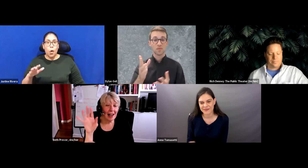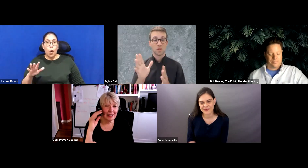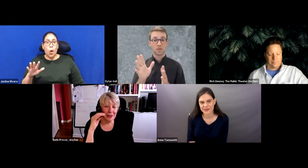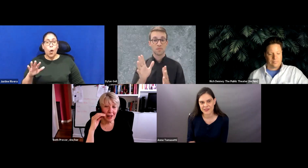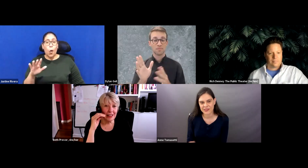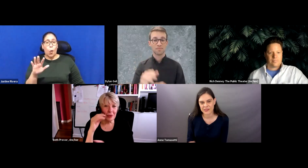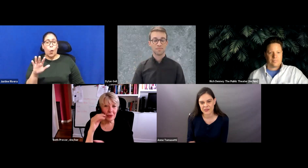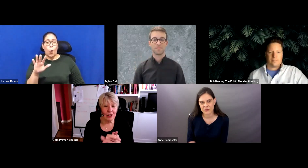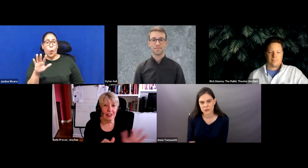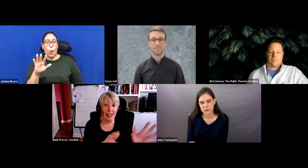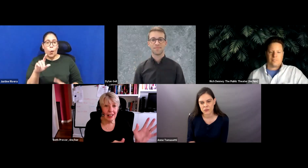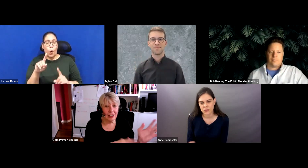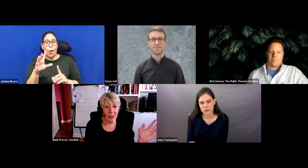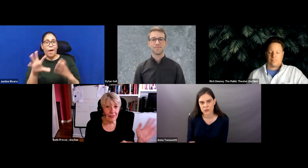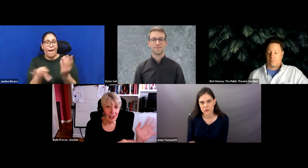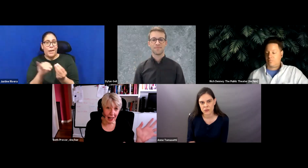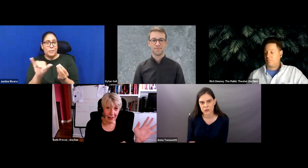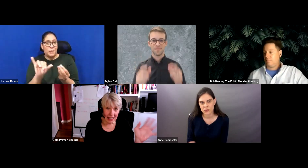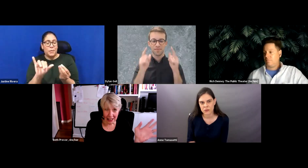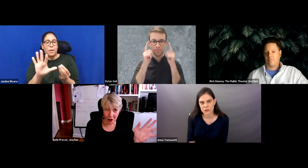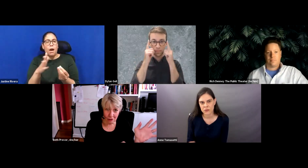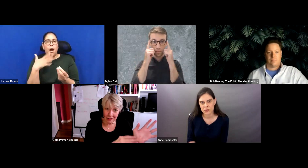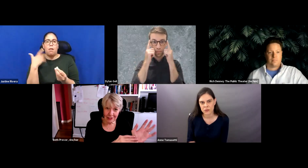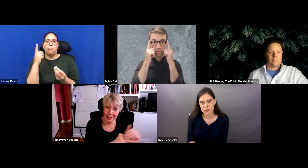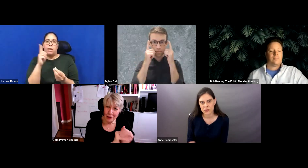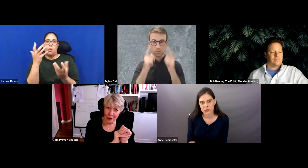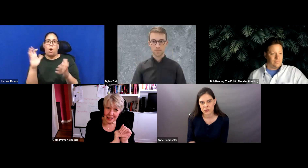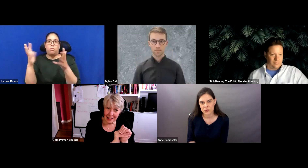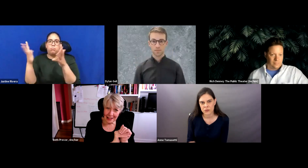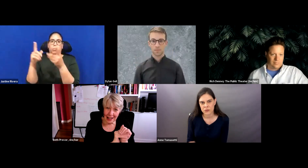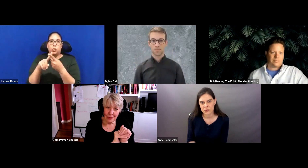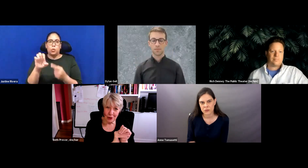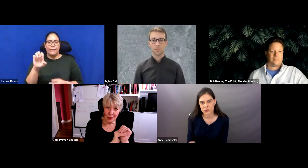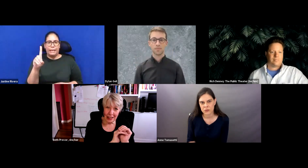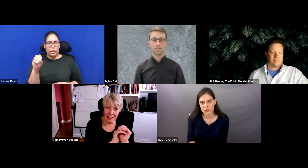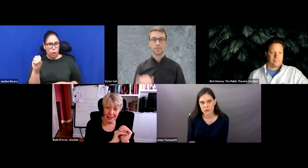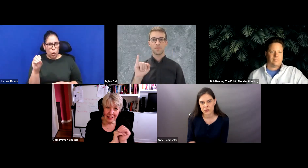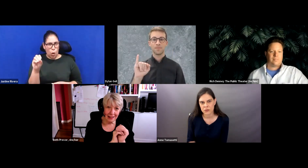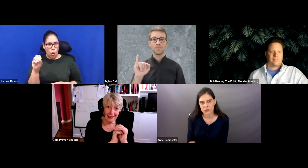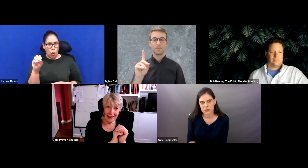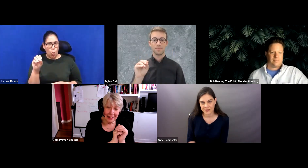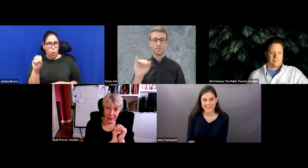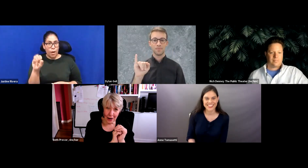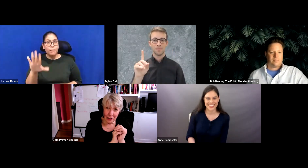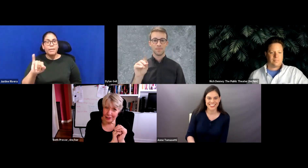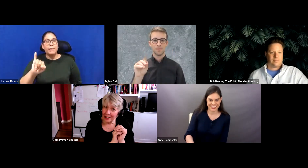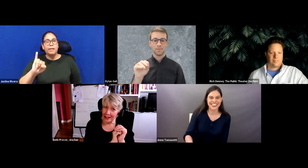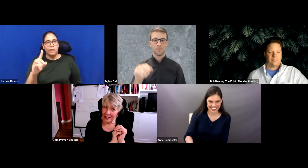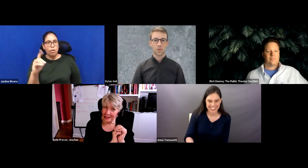I just wanted to say I do want to give a shout out to Ido, I don't know his last name, who is the tech director, I think?